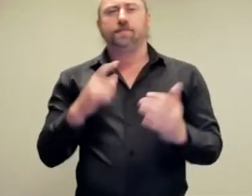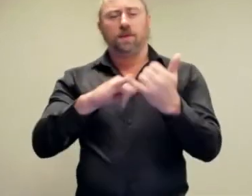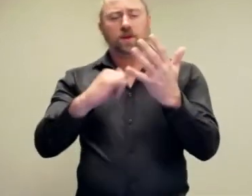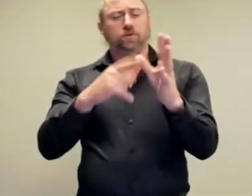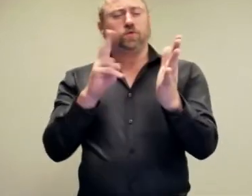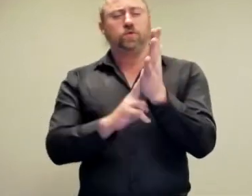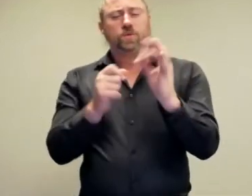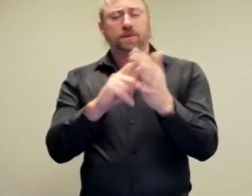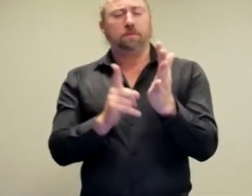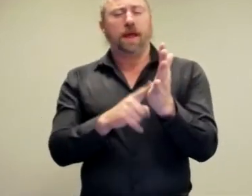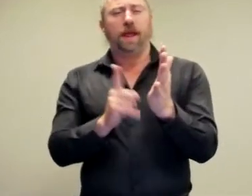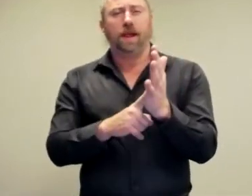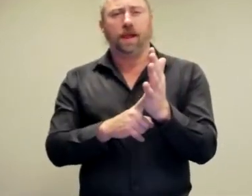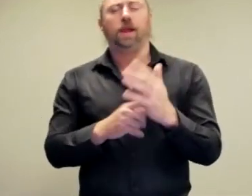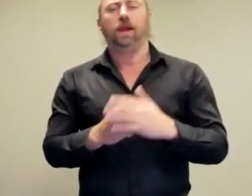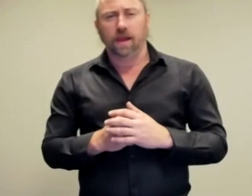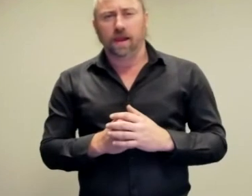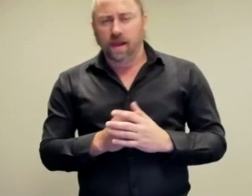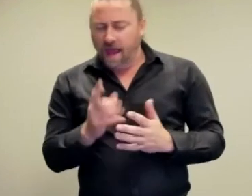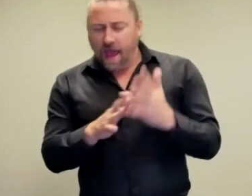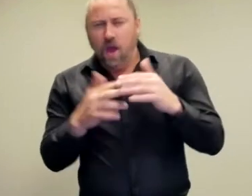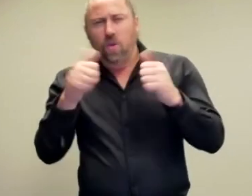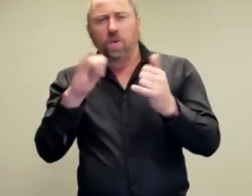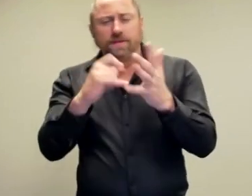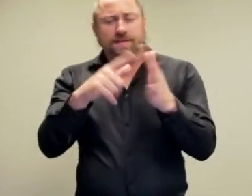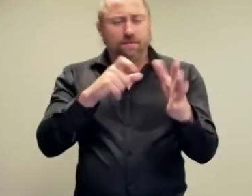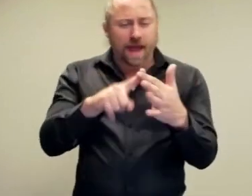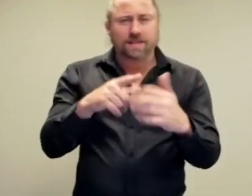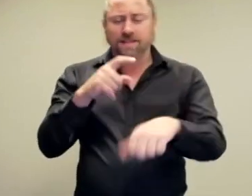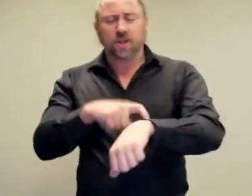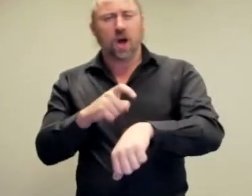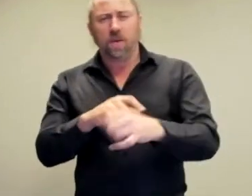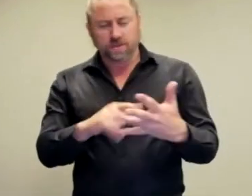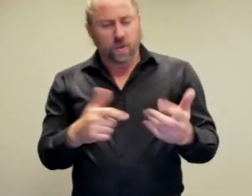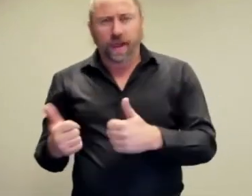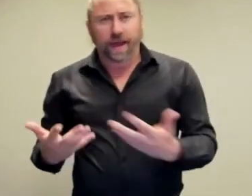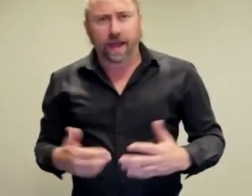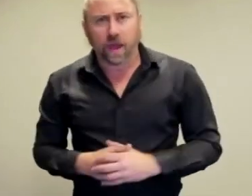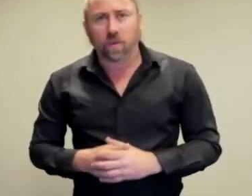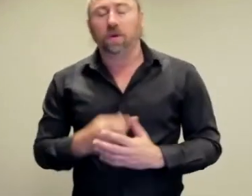Well I am always working. Actually I’m going to create